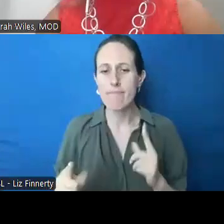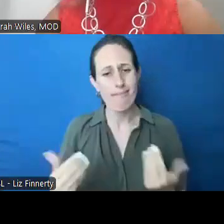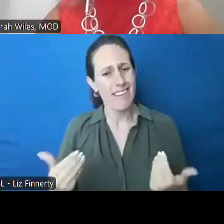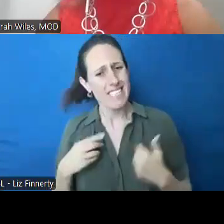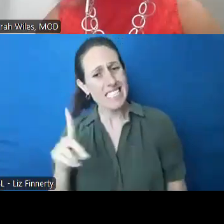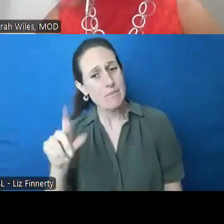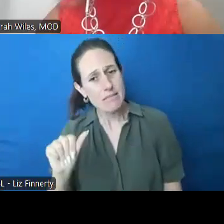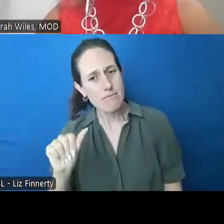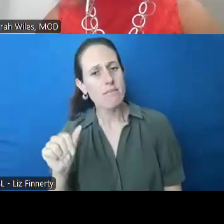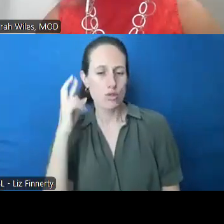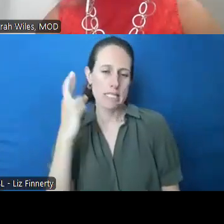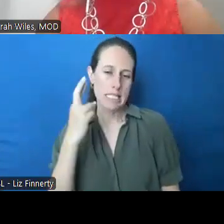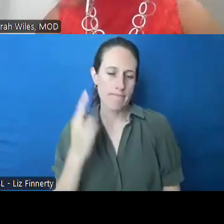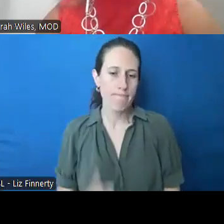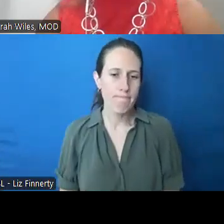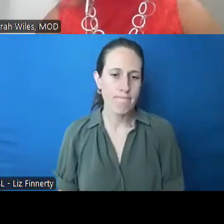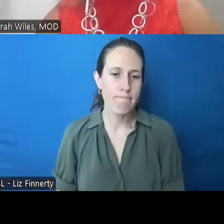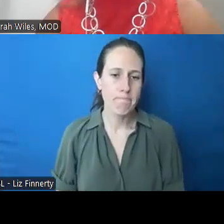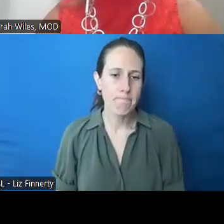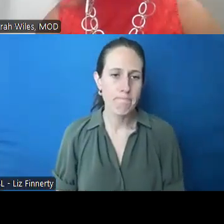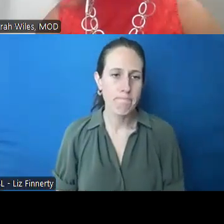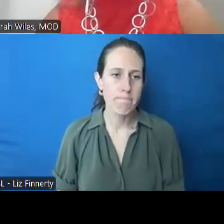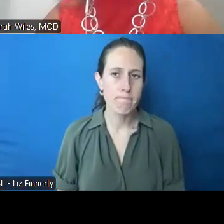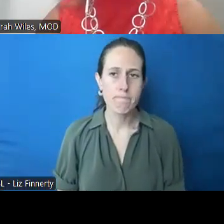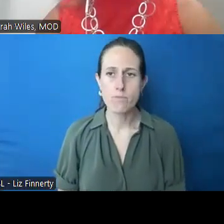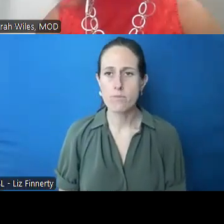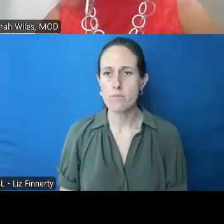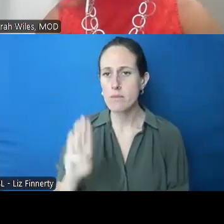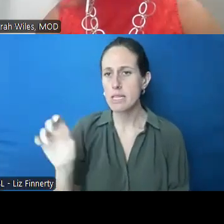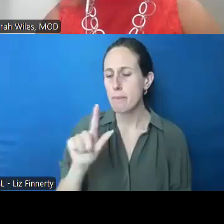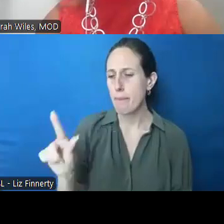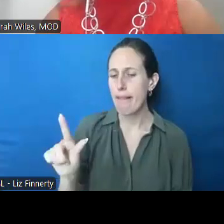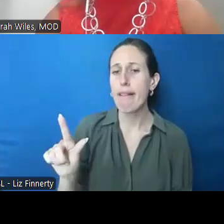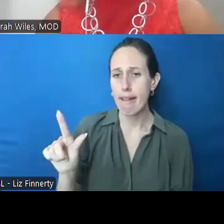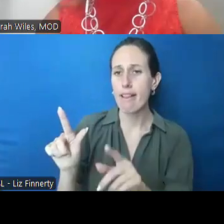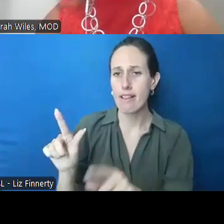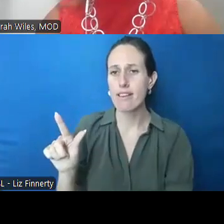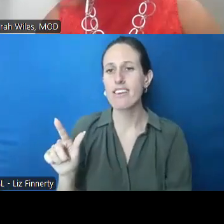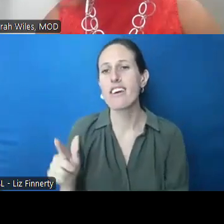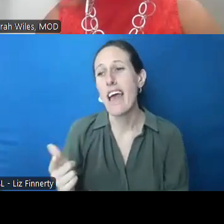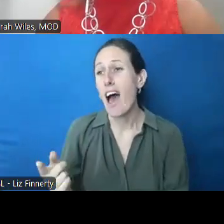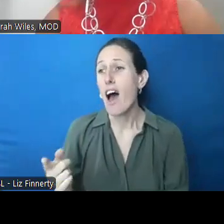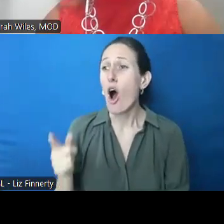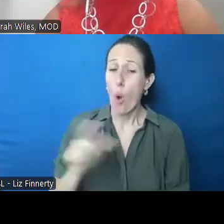disability.